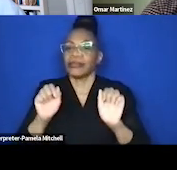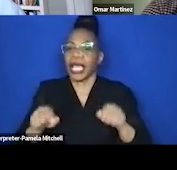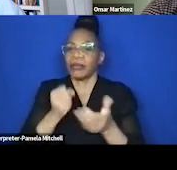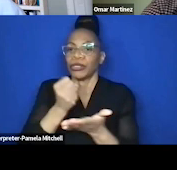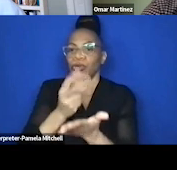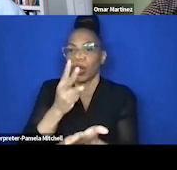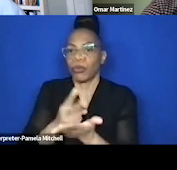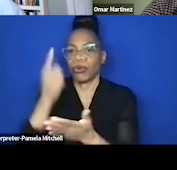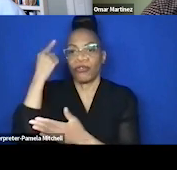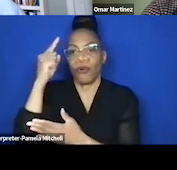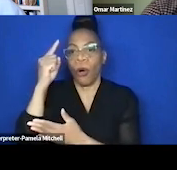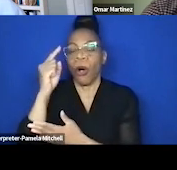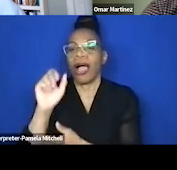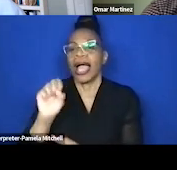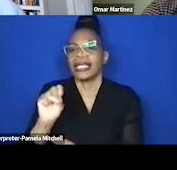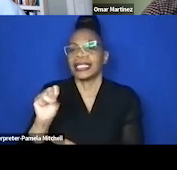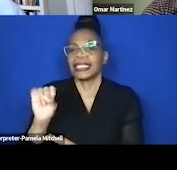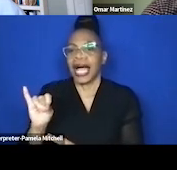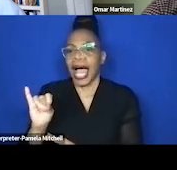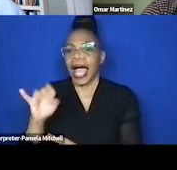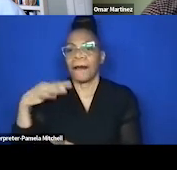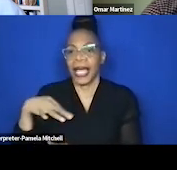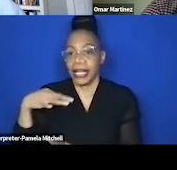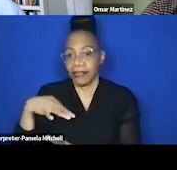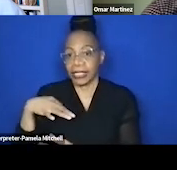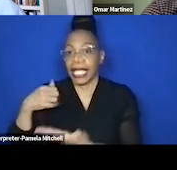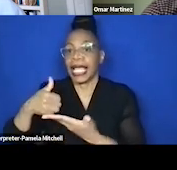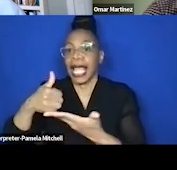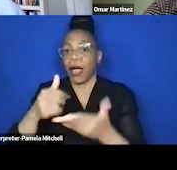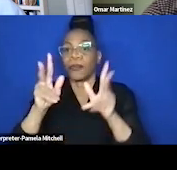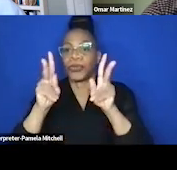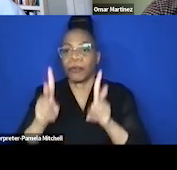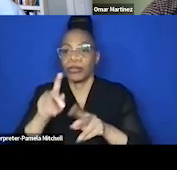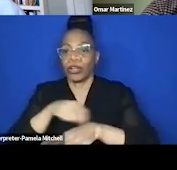And this really helps the individual long term to be able to support themselves beyond just housing,